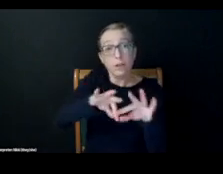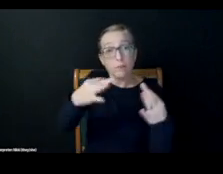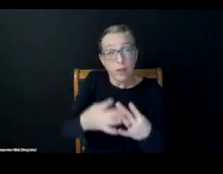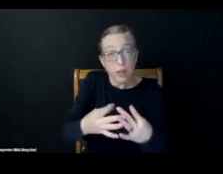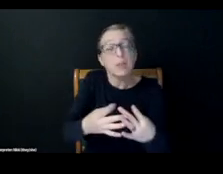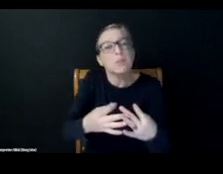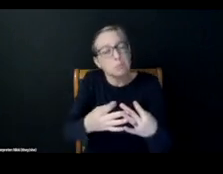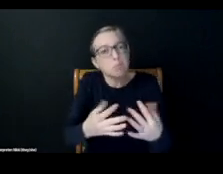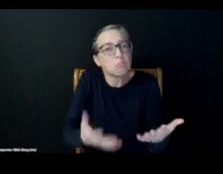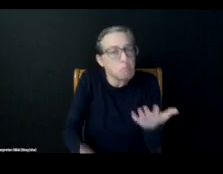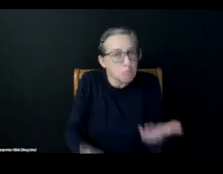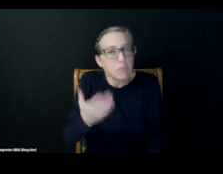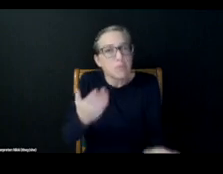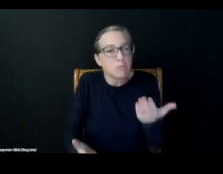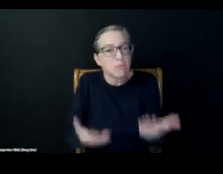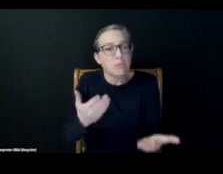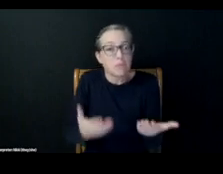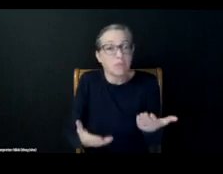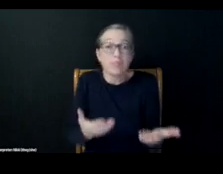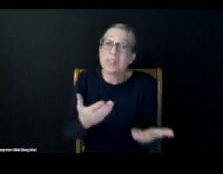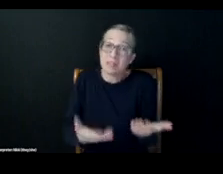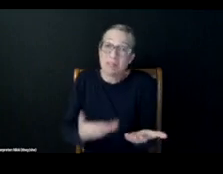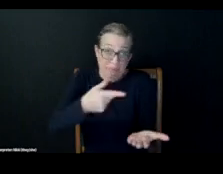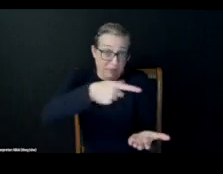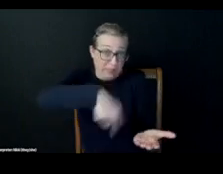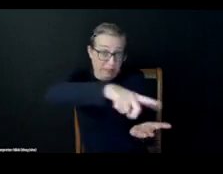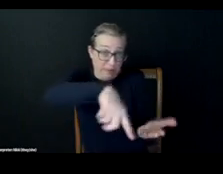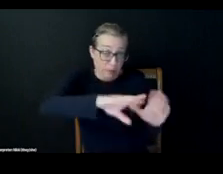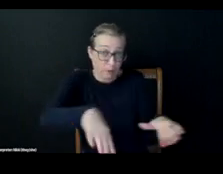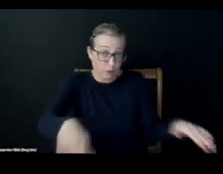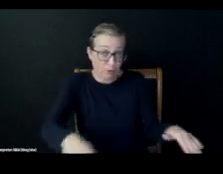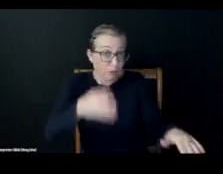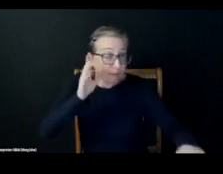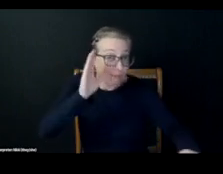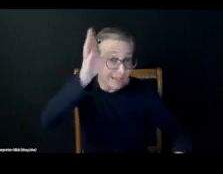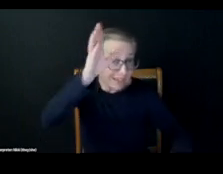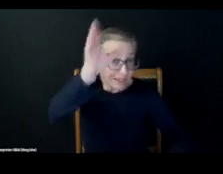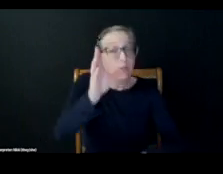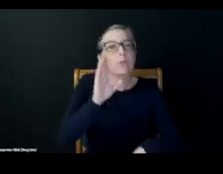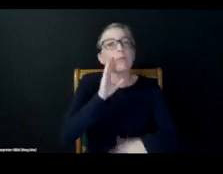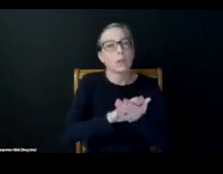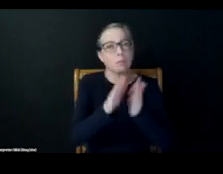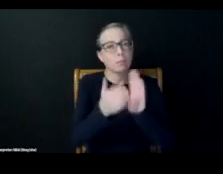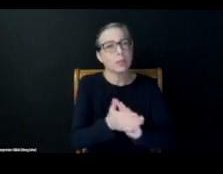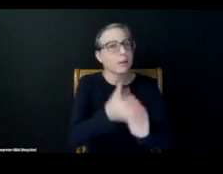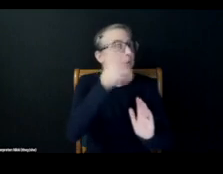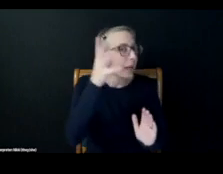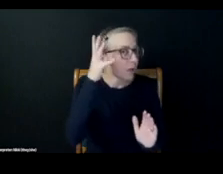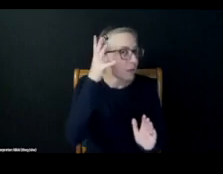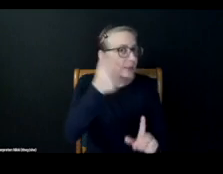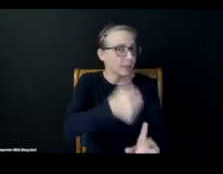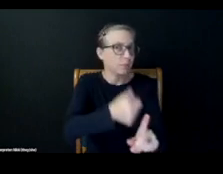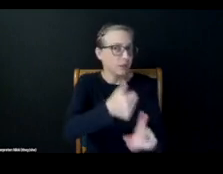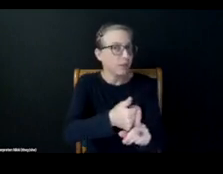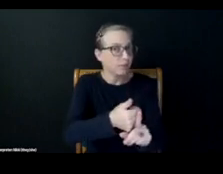likely to become disabled parents in the future. I think this topic is really important and timely.